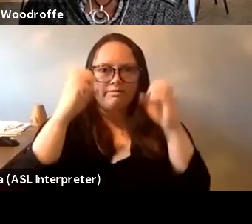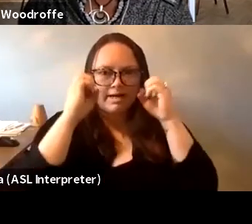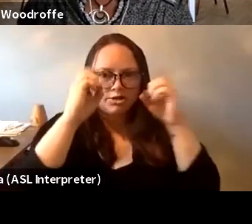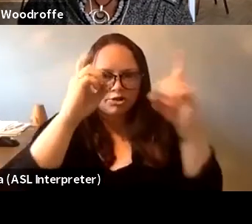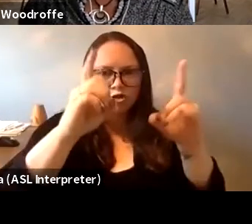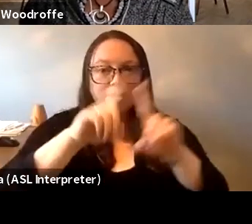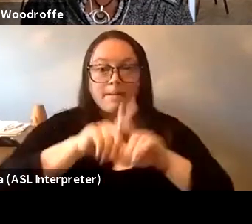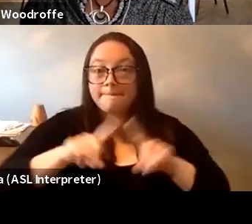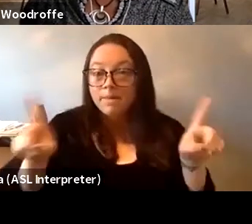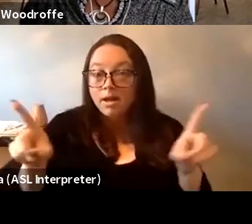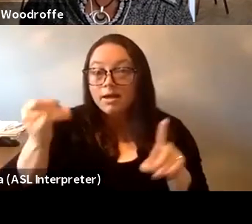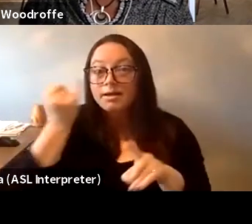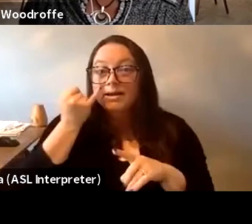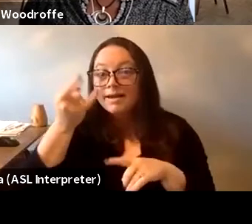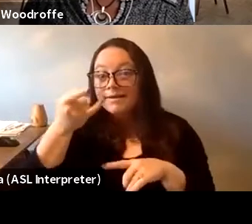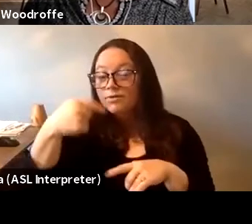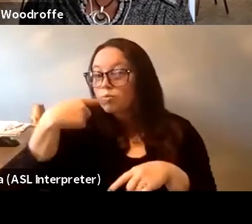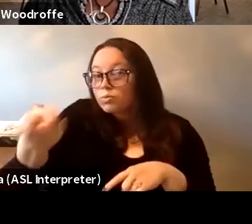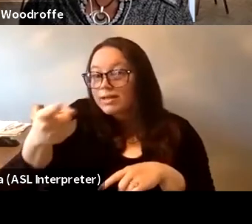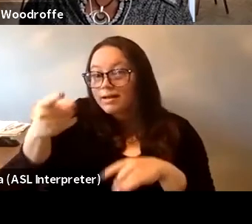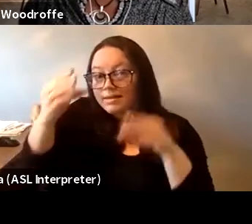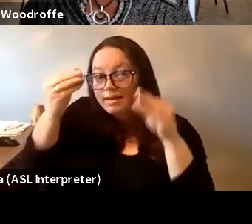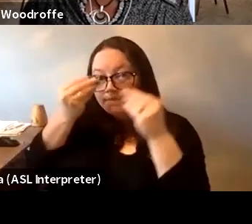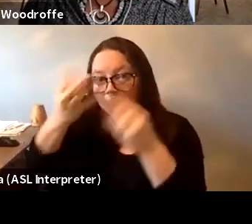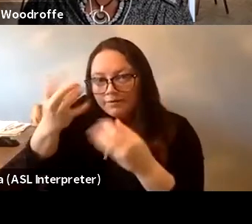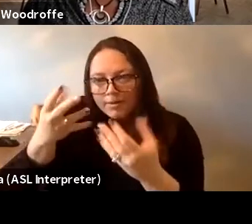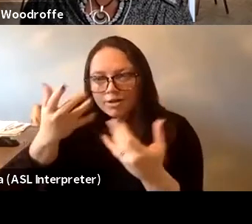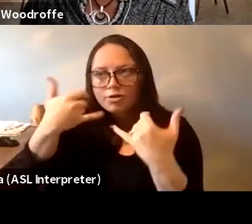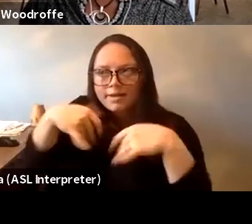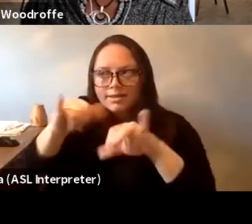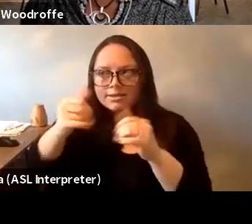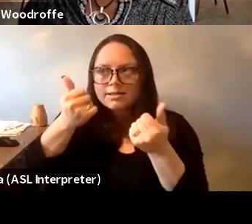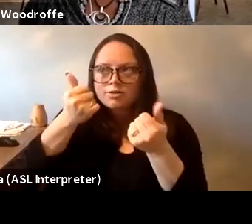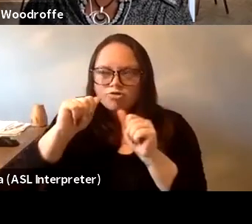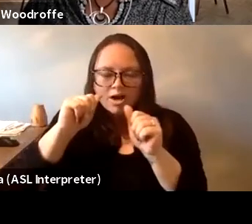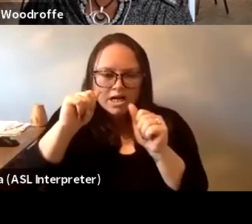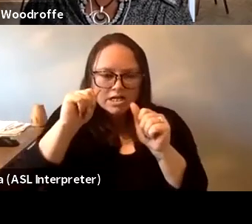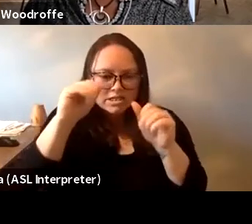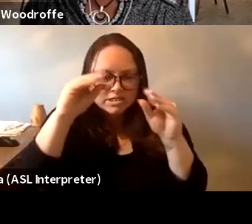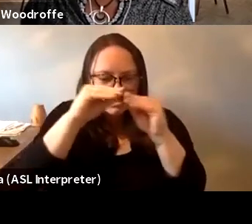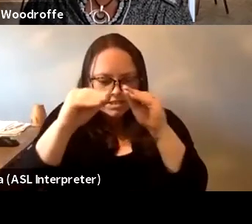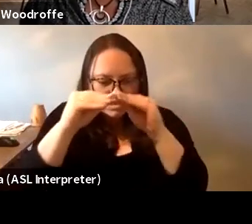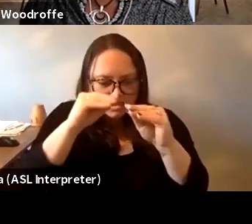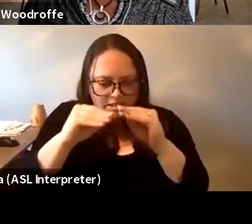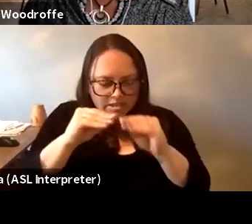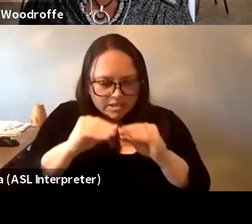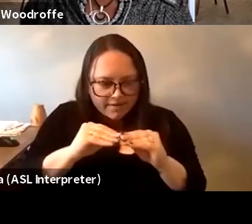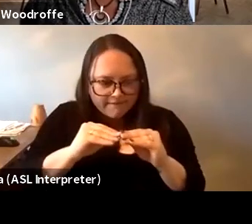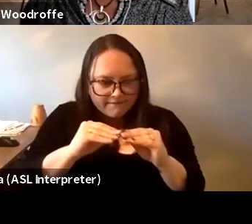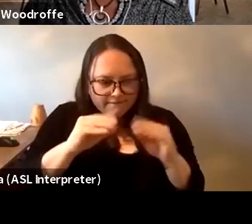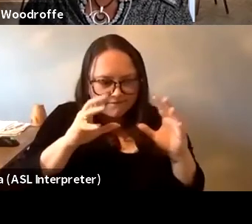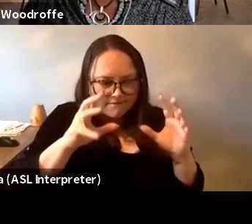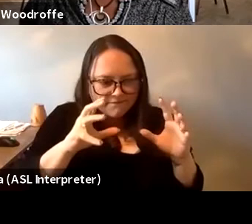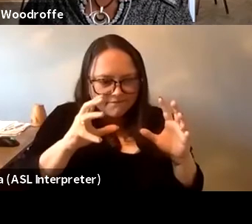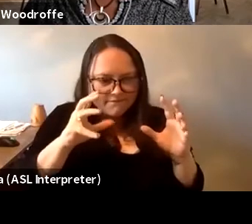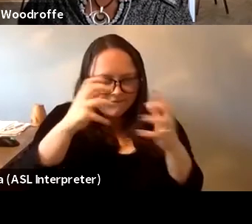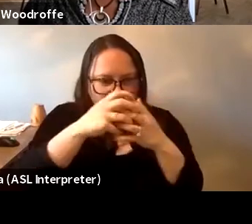information, they still try to organize or fit you into a box. And that's what you know, most human beings, you know, it makes